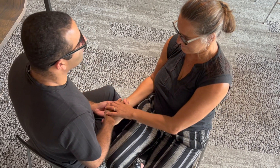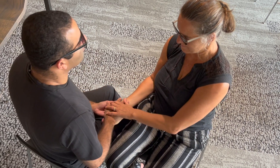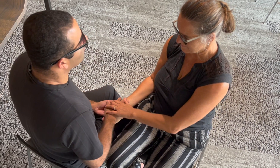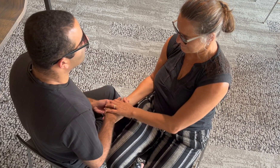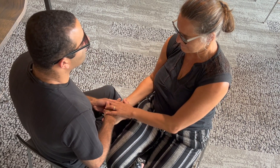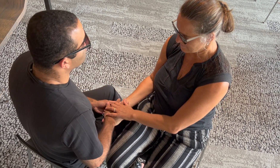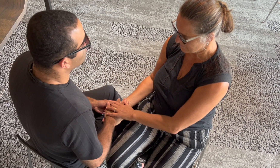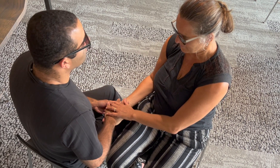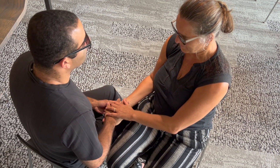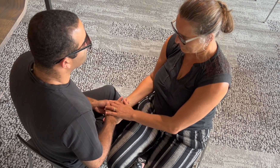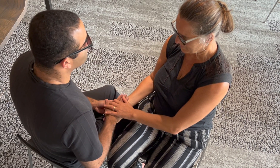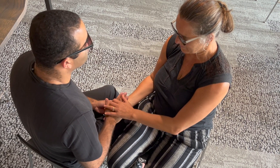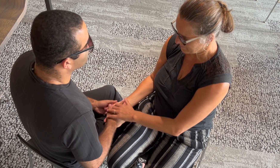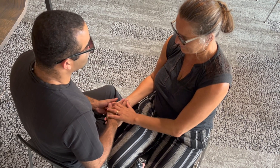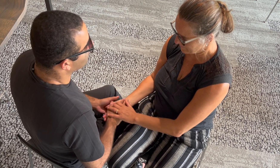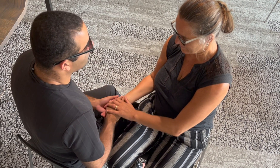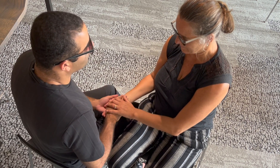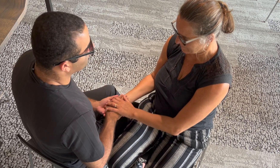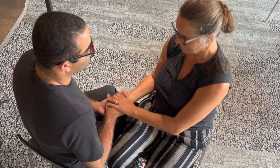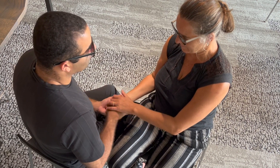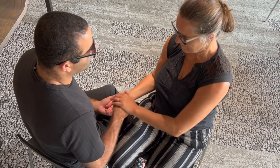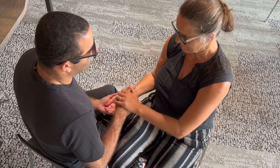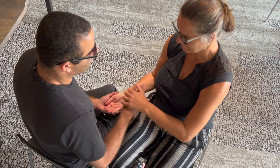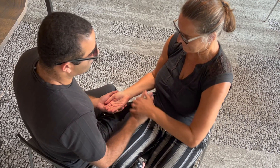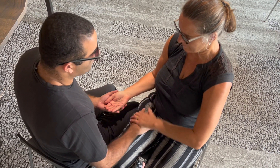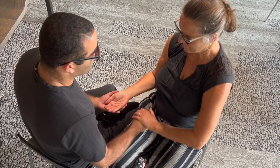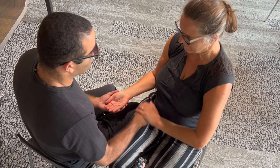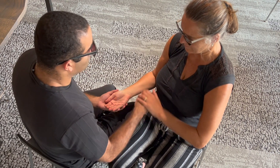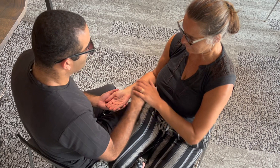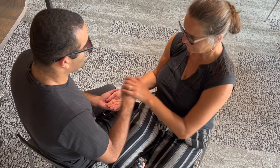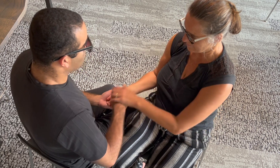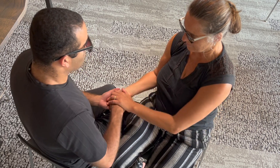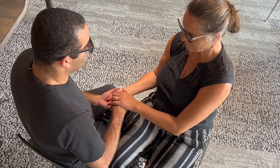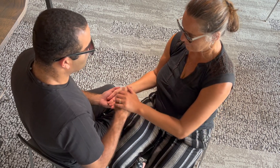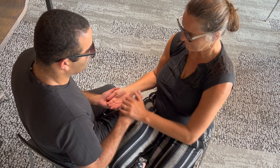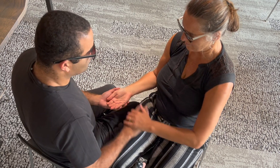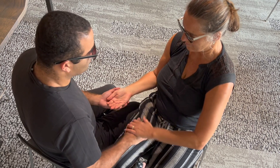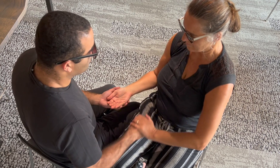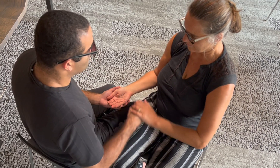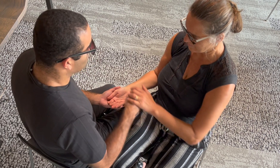I then take all three ingredients and put them in a bowl together and mix them well.